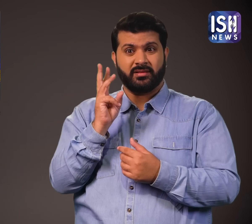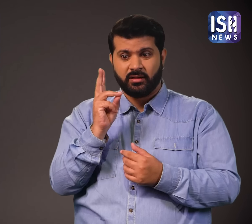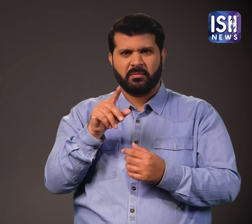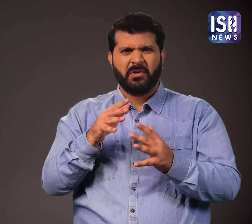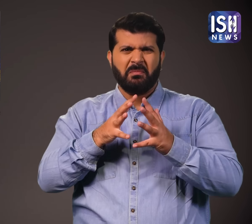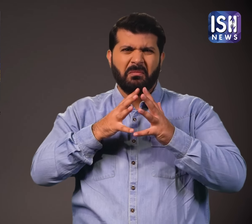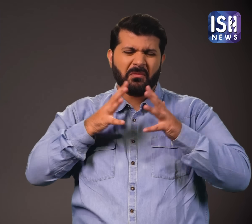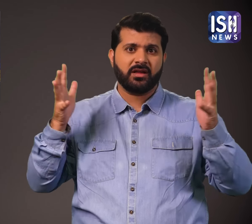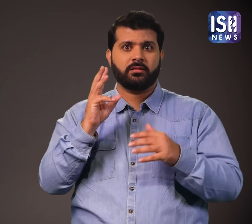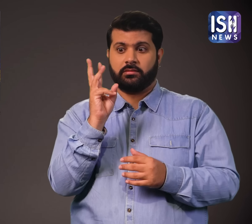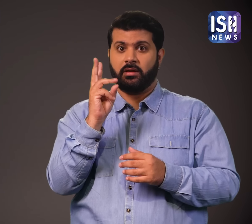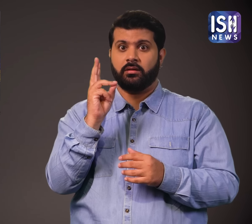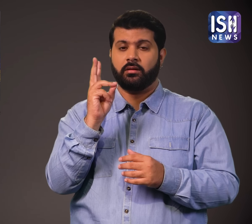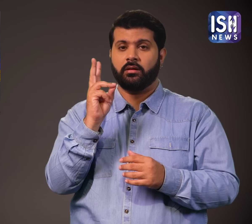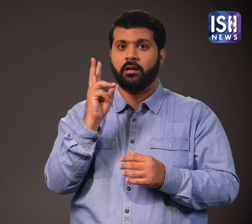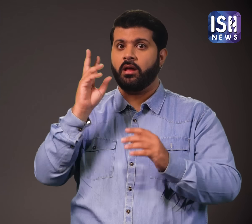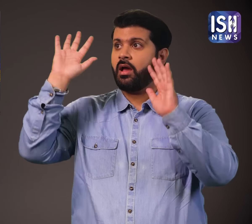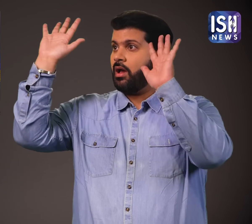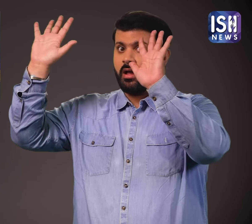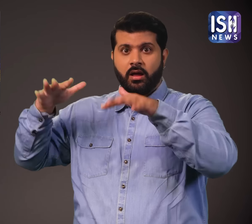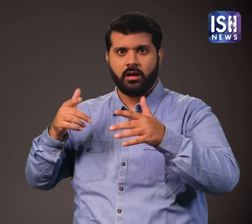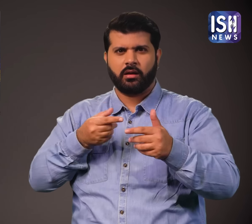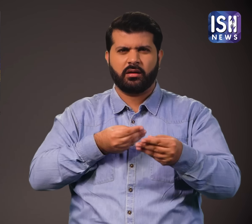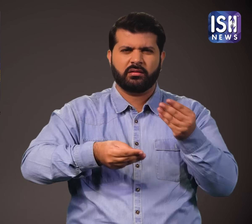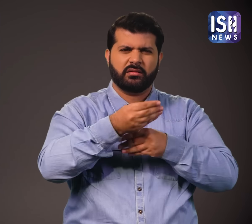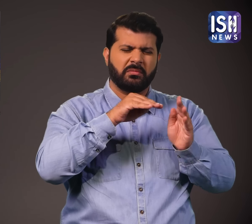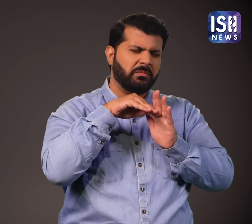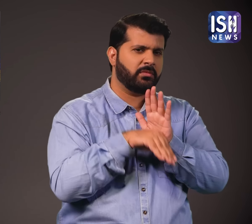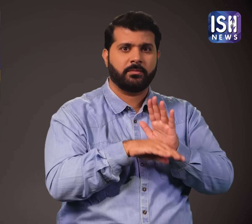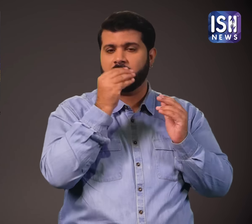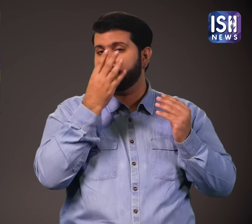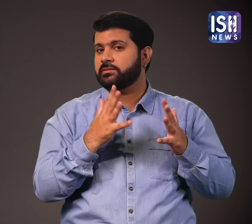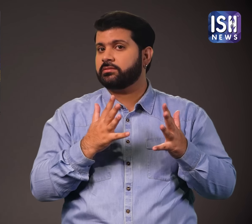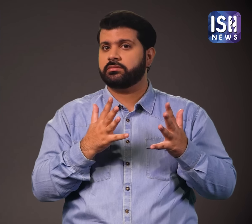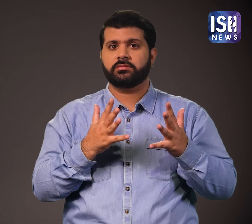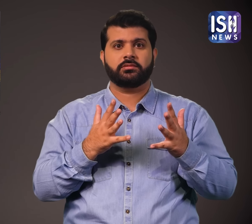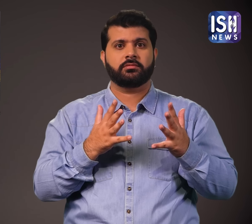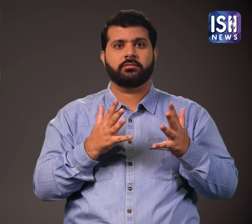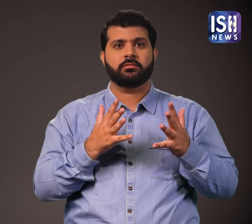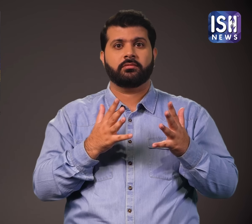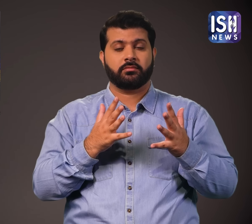Being the third-largest importer of oil, any shortage directly affects its economy.